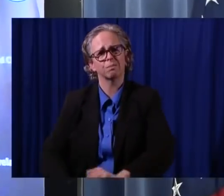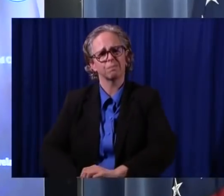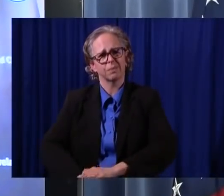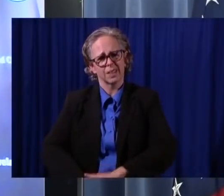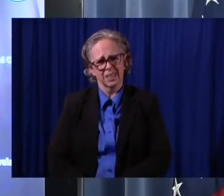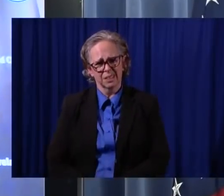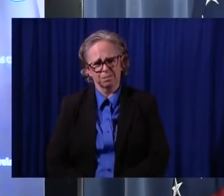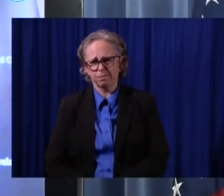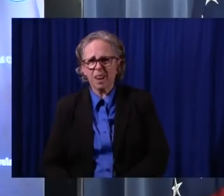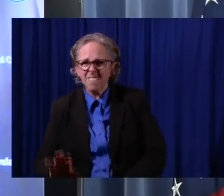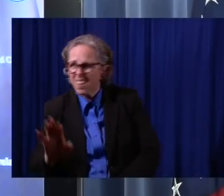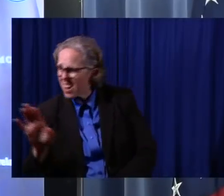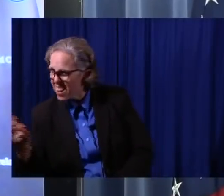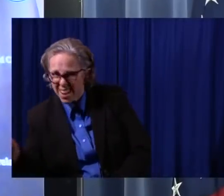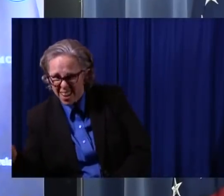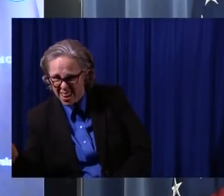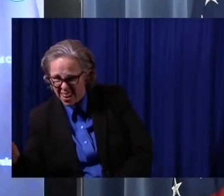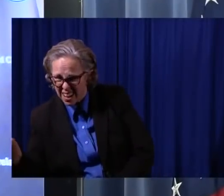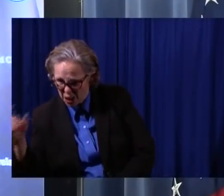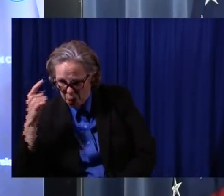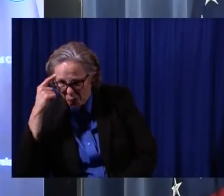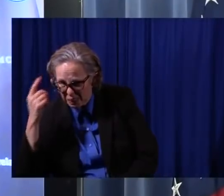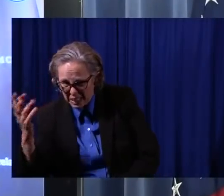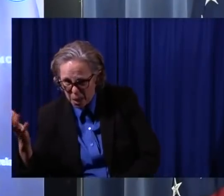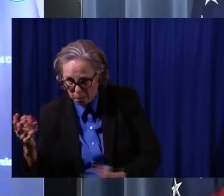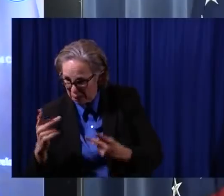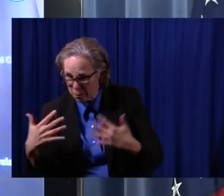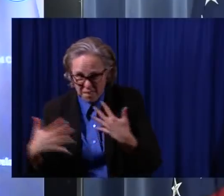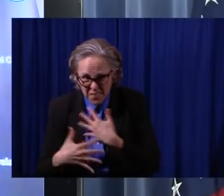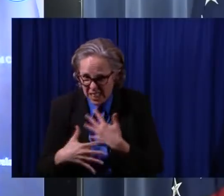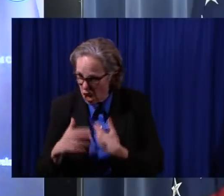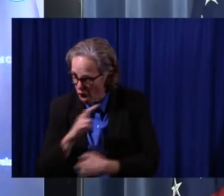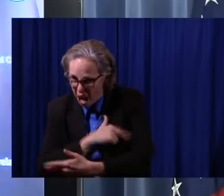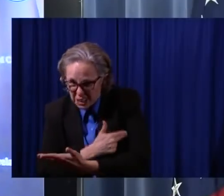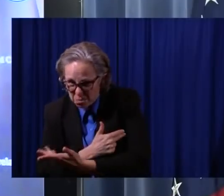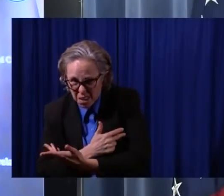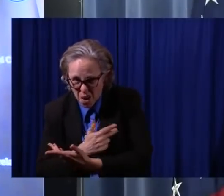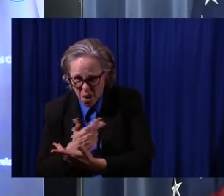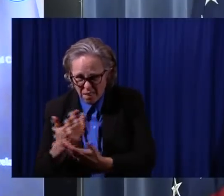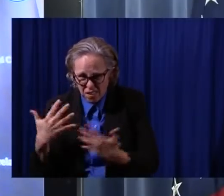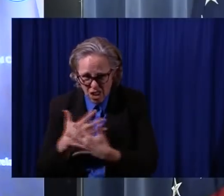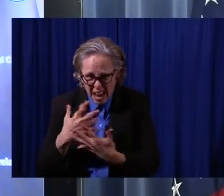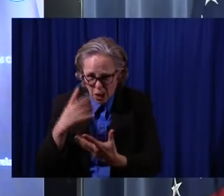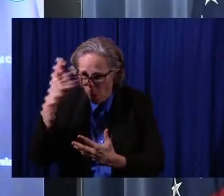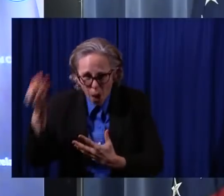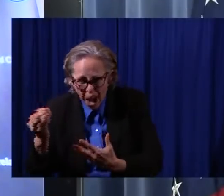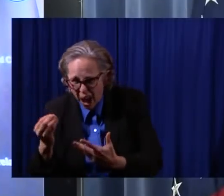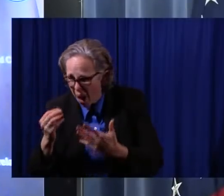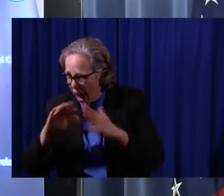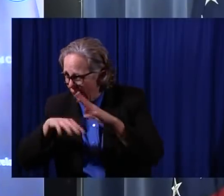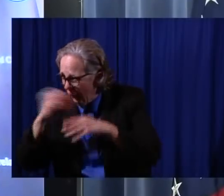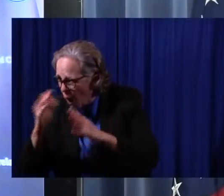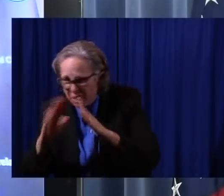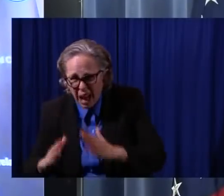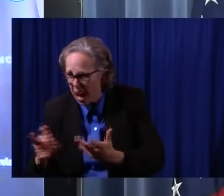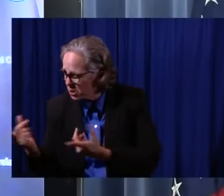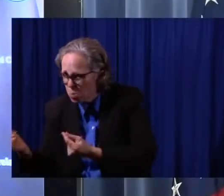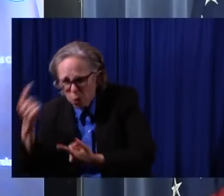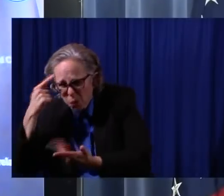SCREENING COLONOSCOPIES AND MAMMOGRAPHY'S AS YOU JUST MENTIONED I CAN ASSURE YOU THAT PATIENTS ARE COMING TO A SAFE